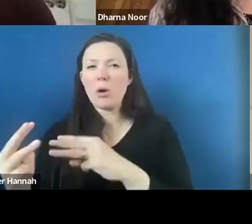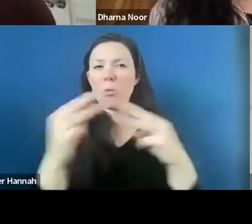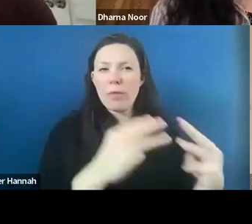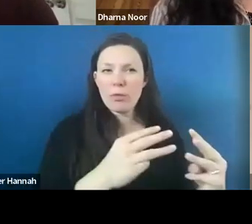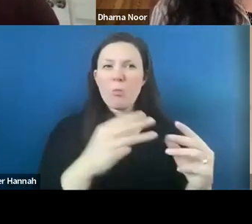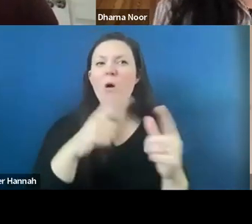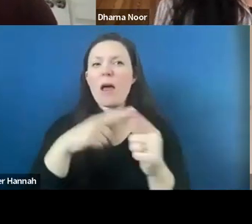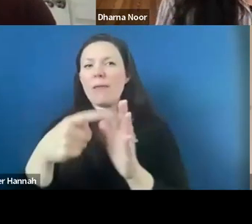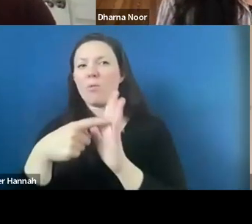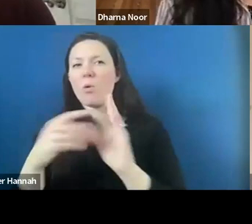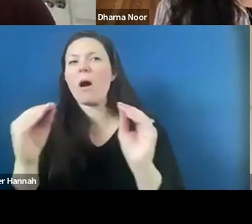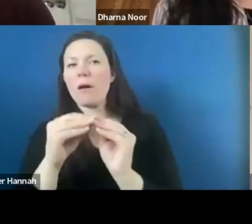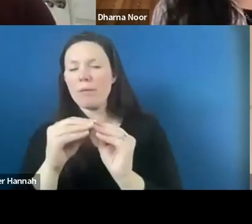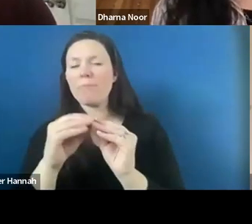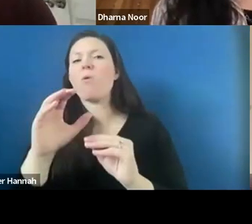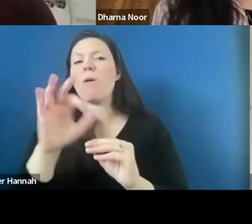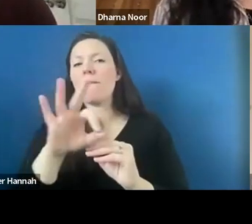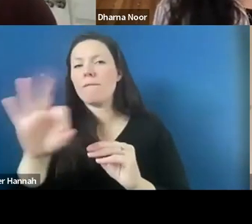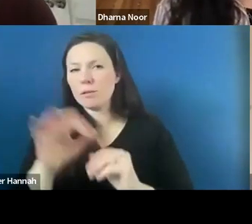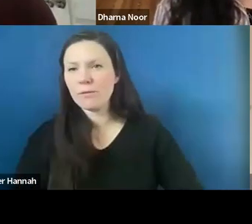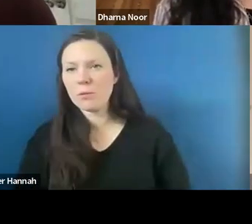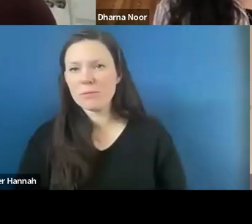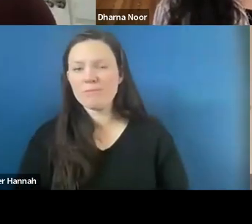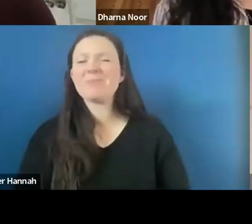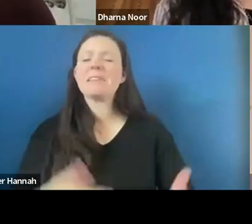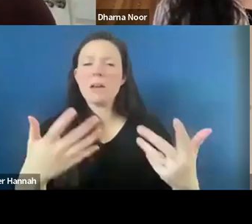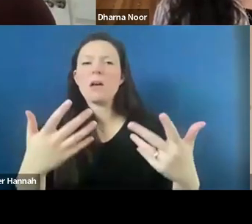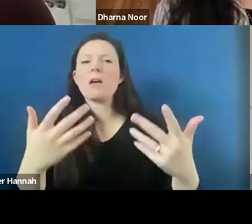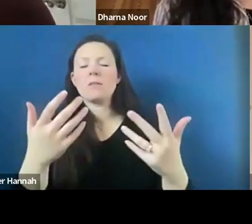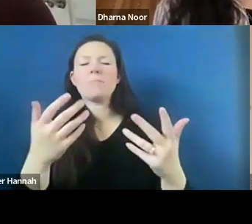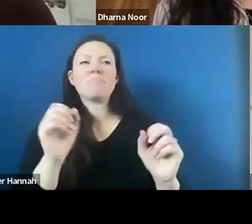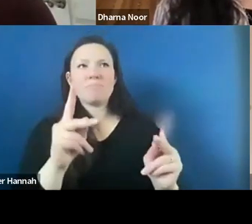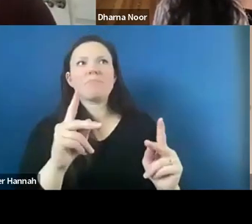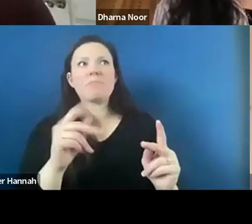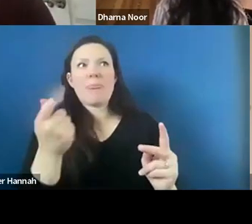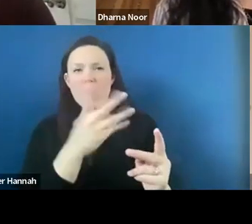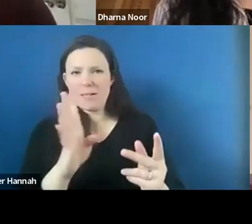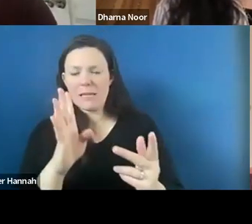Right. So there's several parts to this, but just think about how military